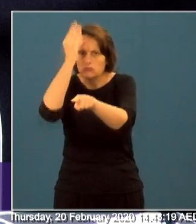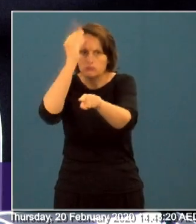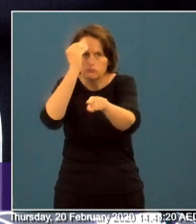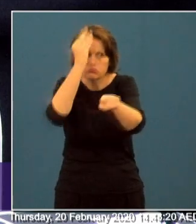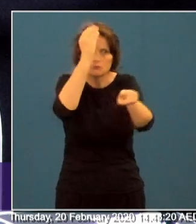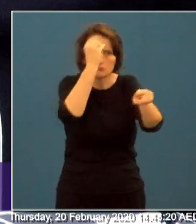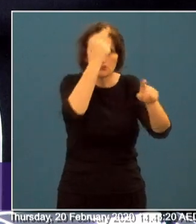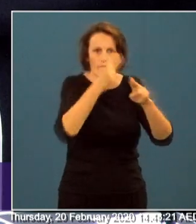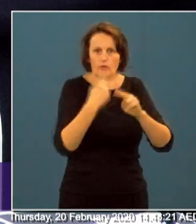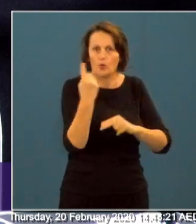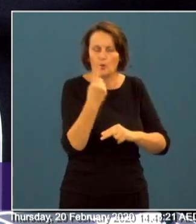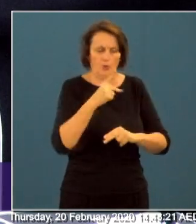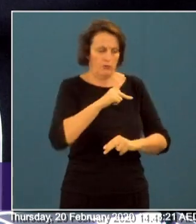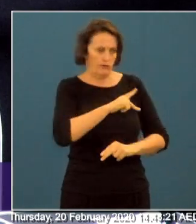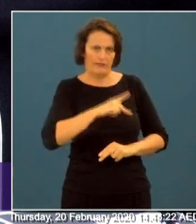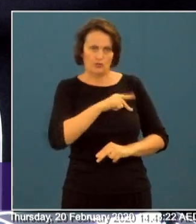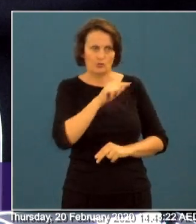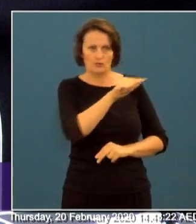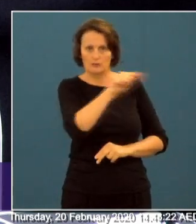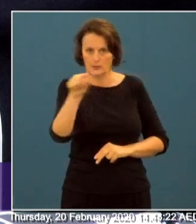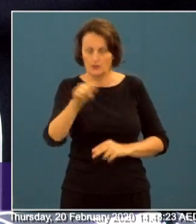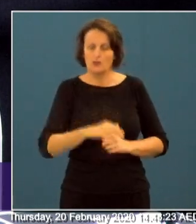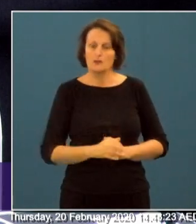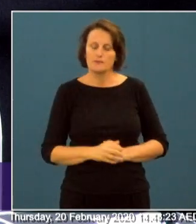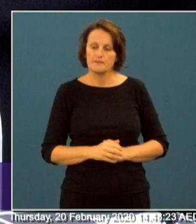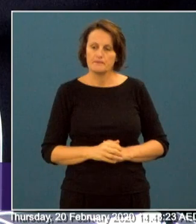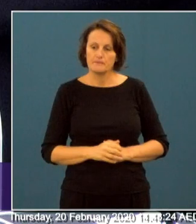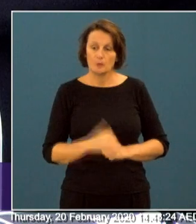practitioners. So we've started building a relationship with a